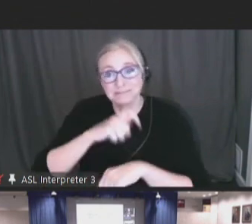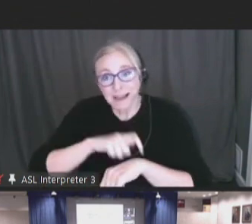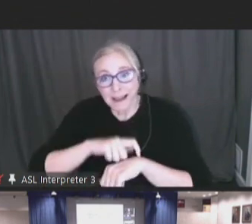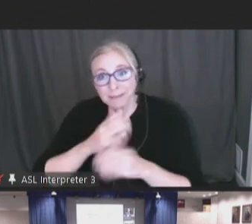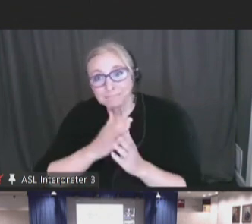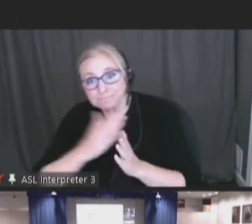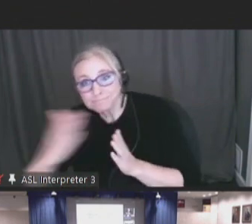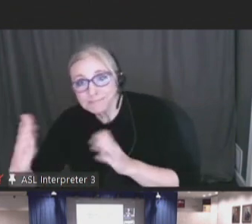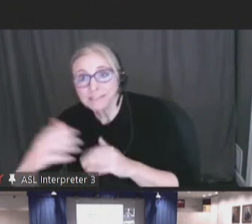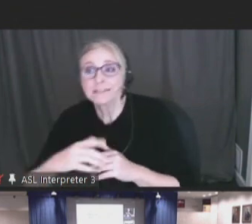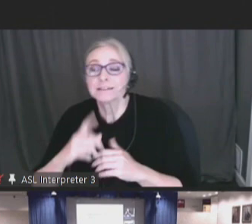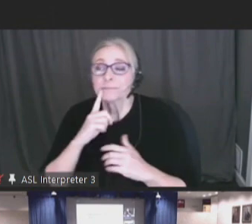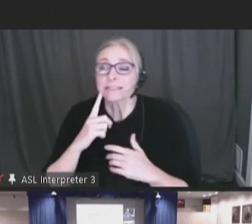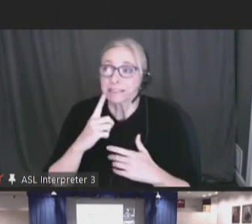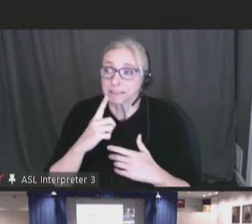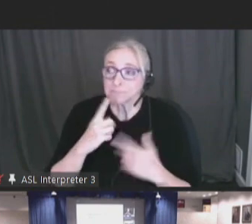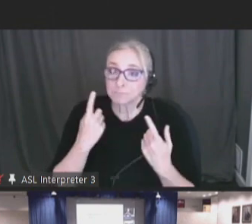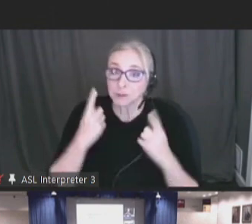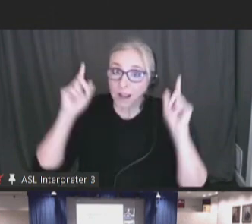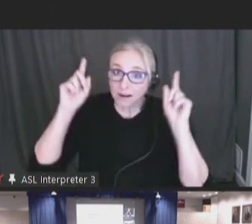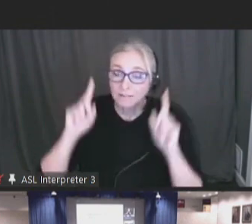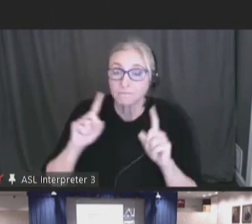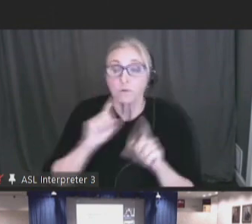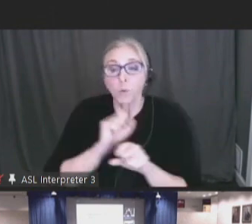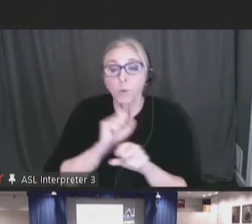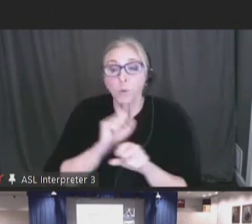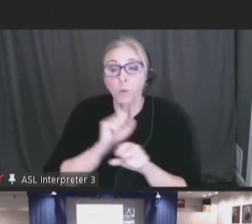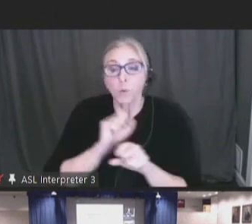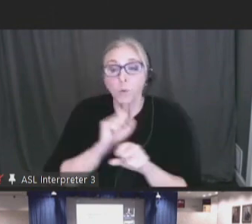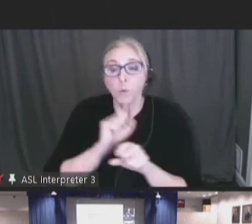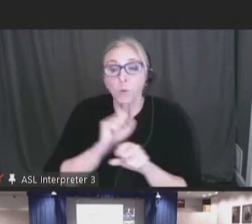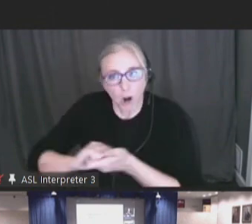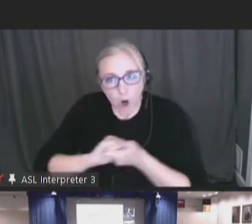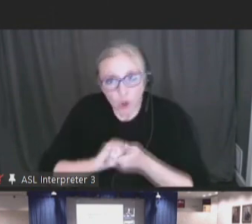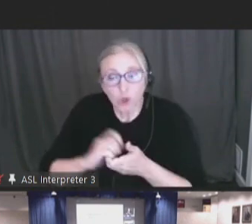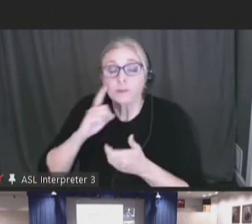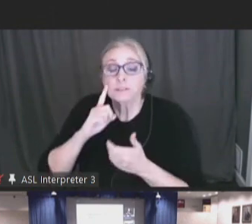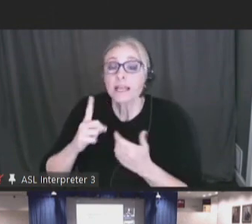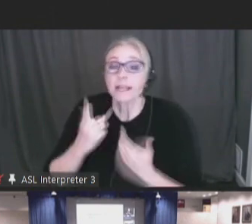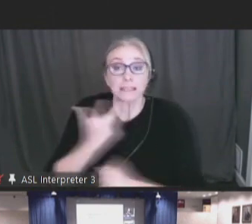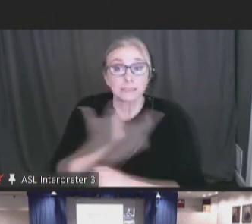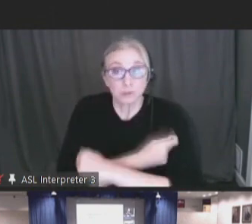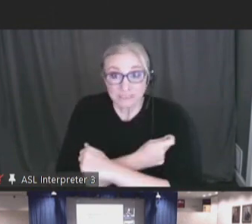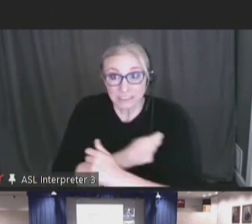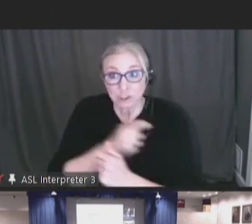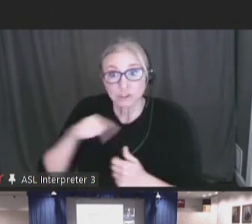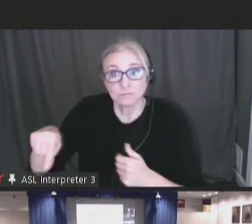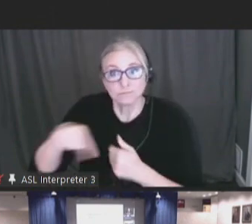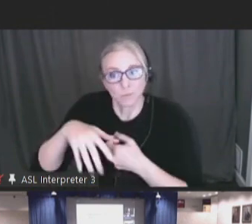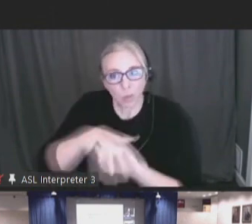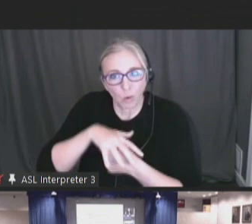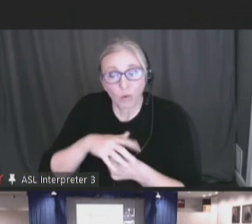productive working with our partners in the immunization neighborhood. And one other thing just to make folks aware of, that we've been